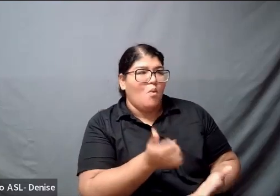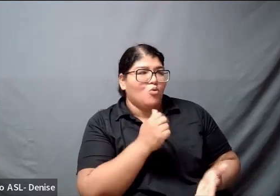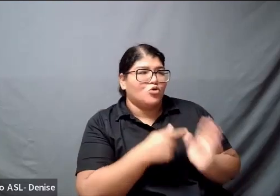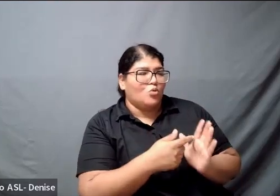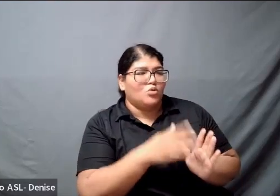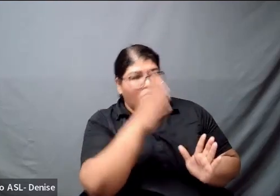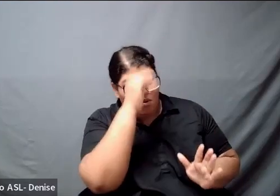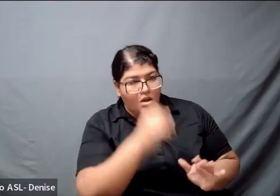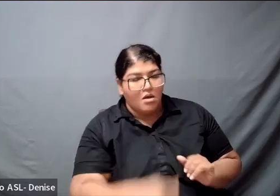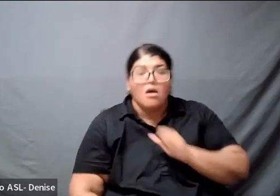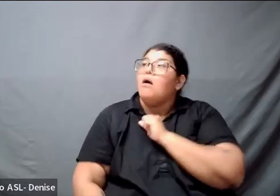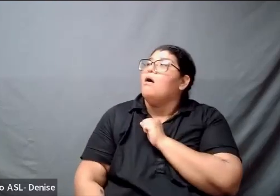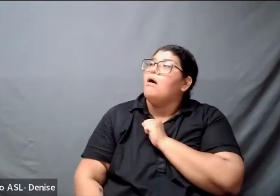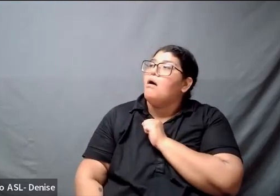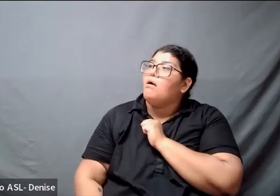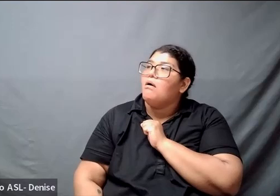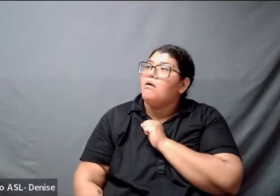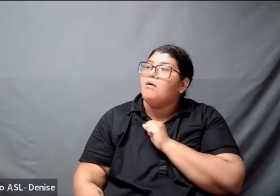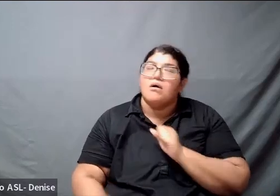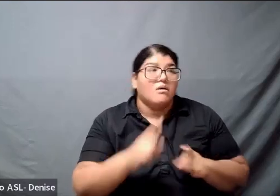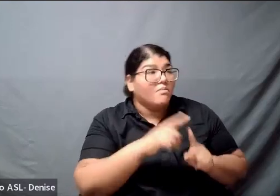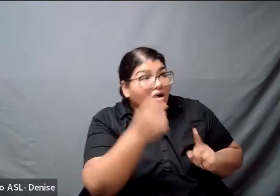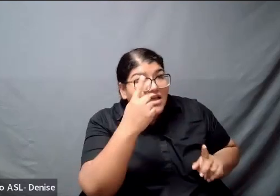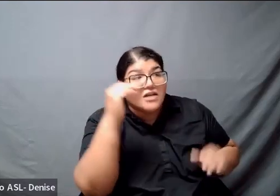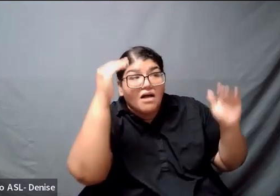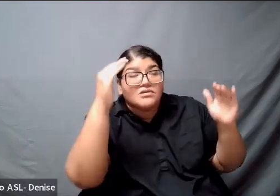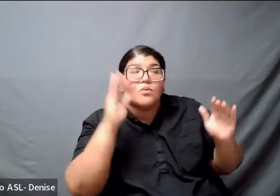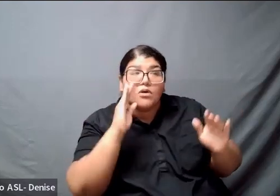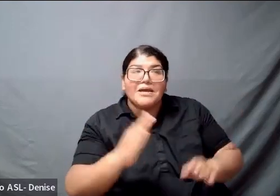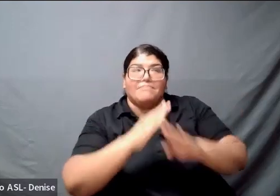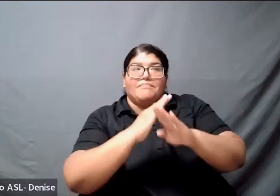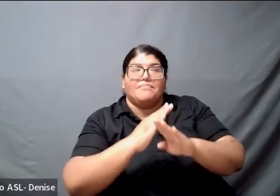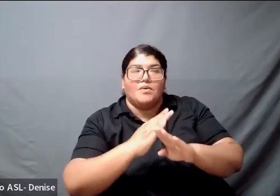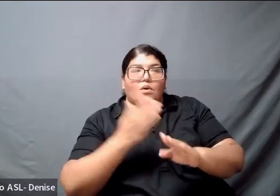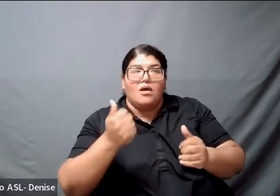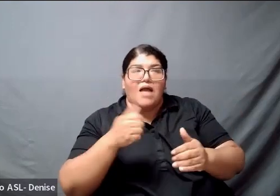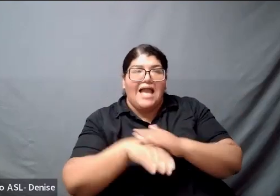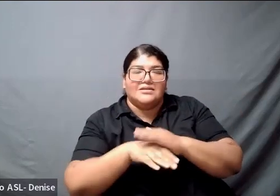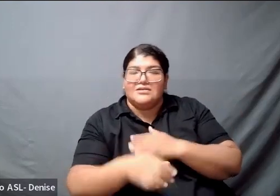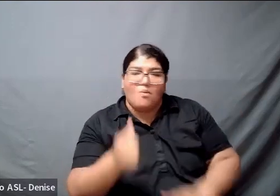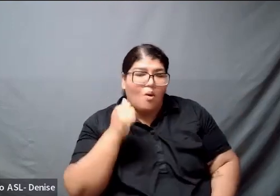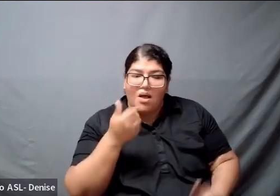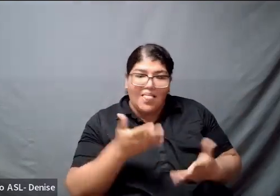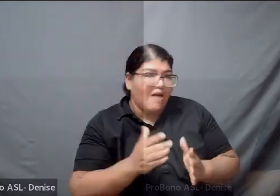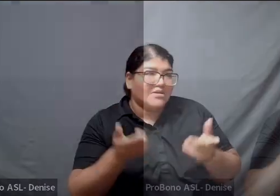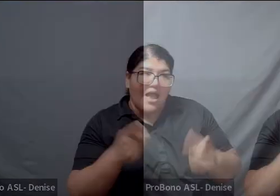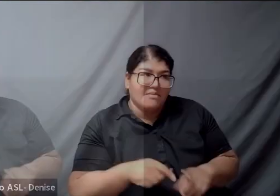Not the boys won't read it, but adults will be gatekeepers like they often are. And so it was,